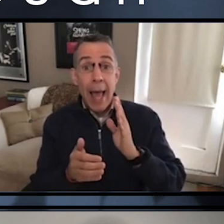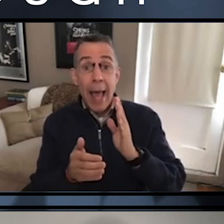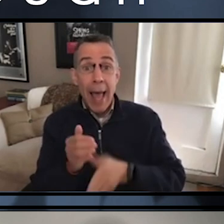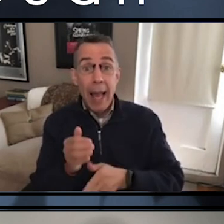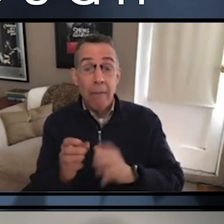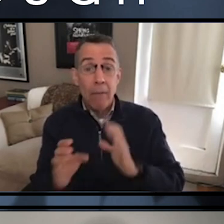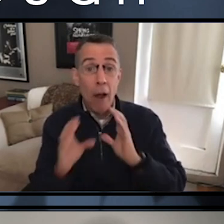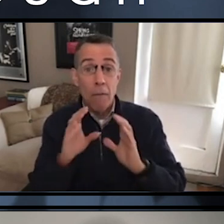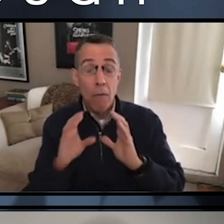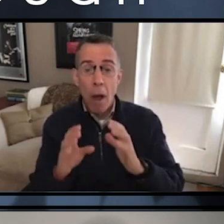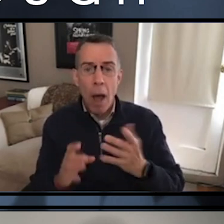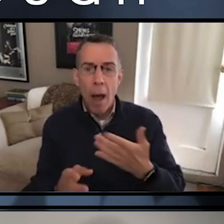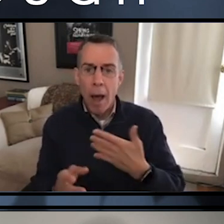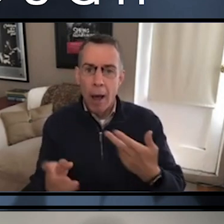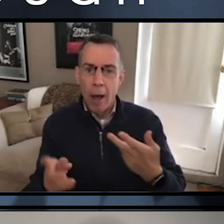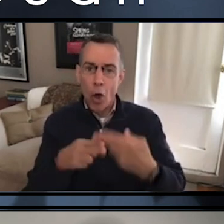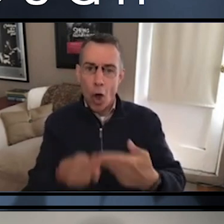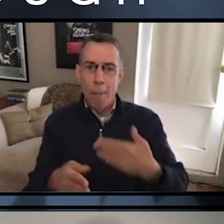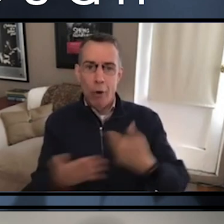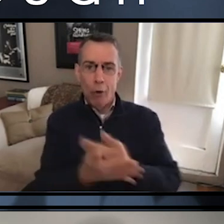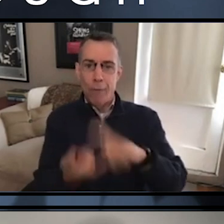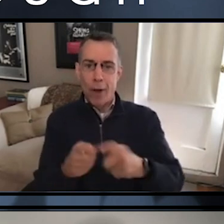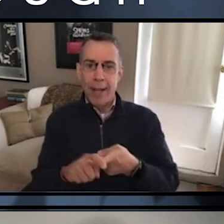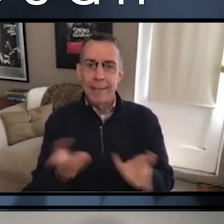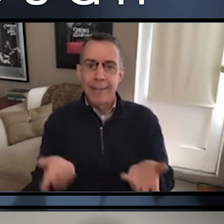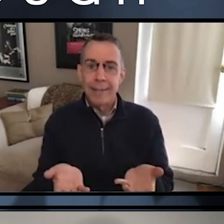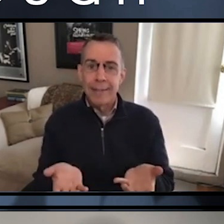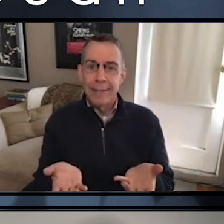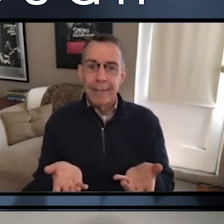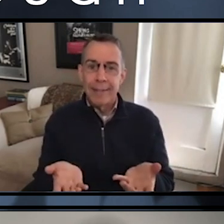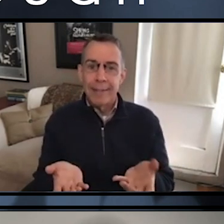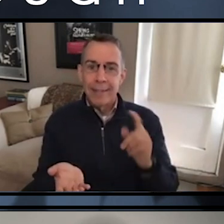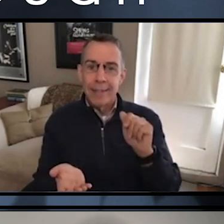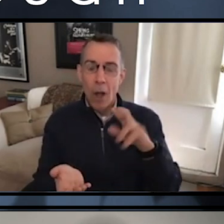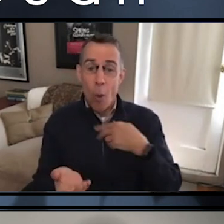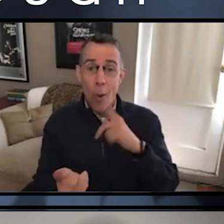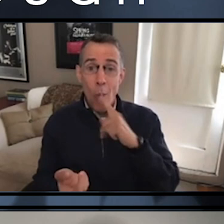as like my new friend, Artemio. I was tearing up as his bus pulled away 'cause